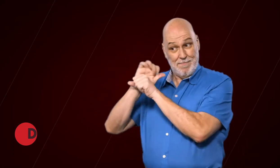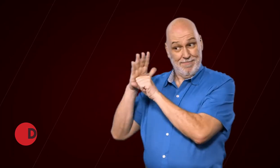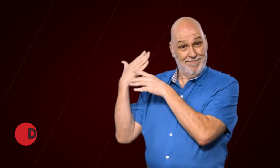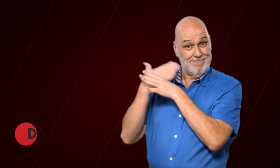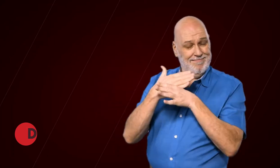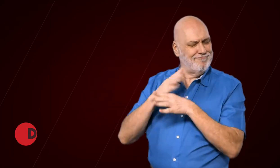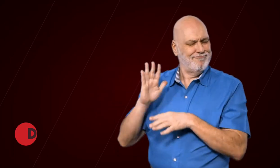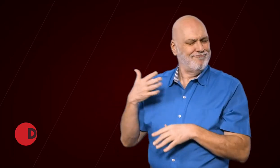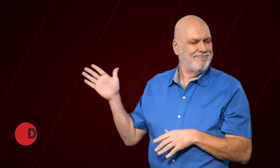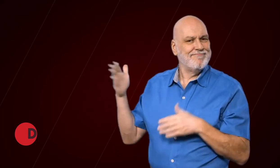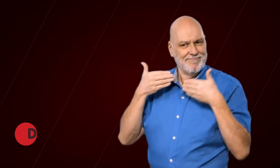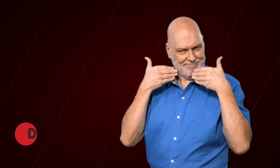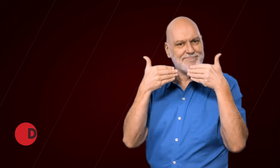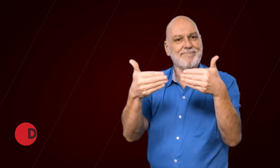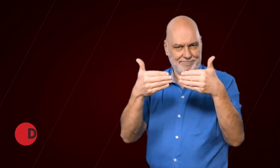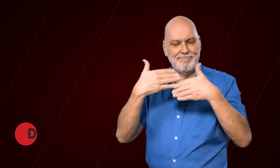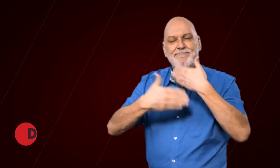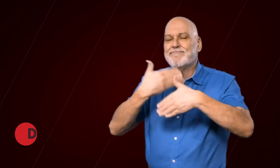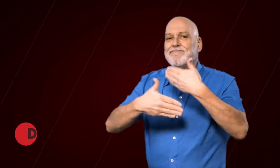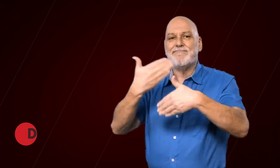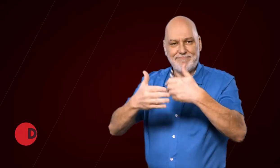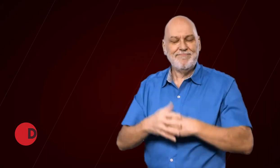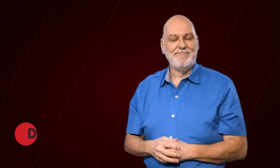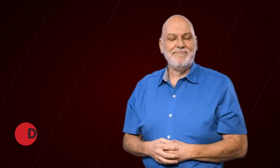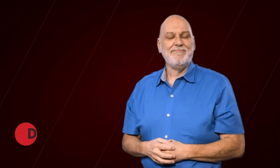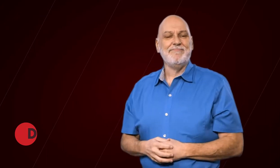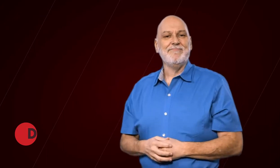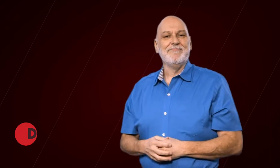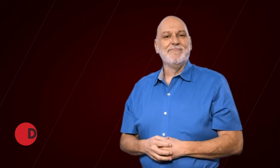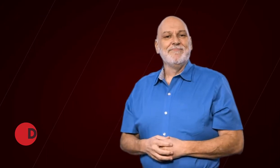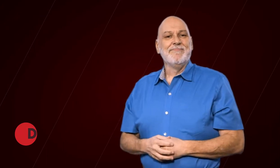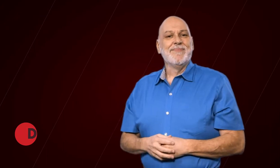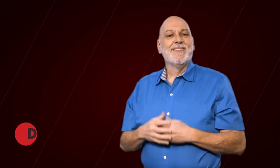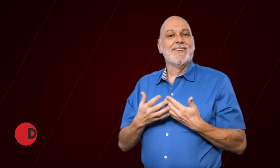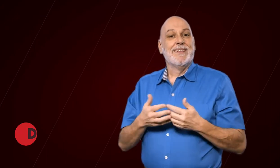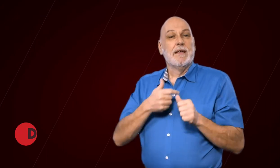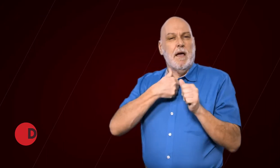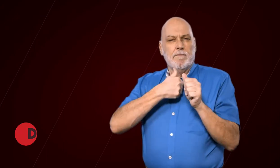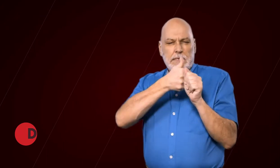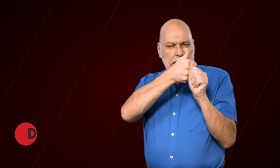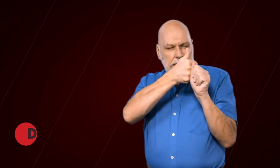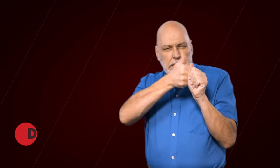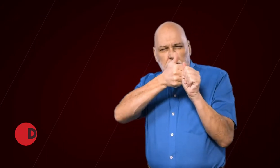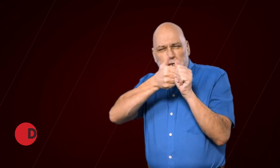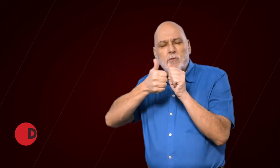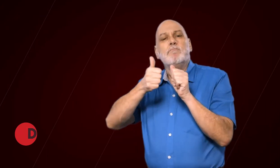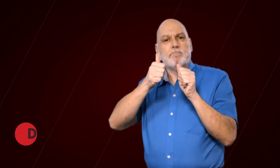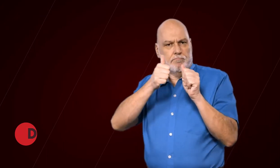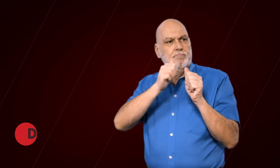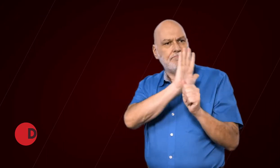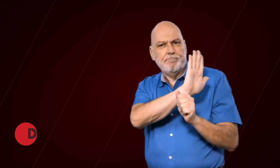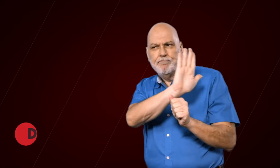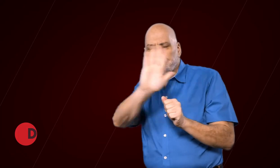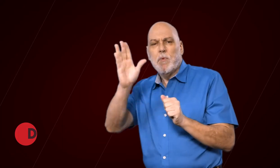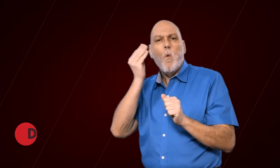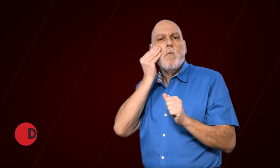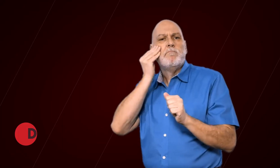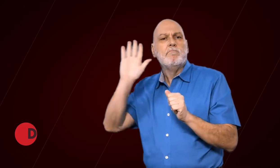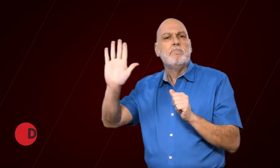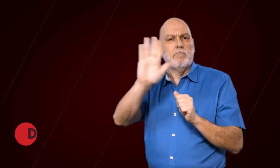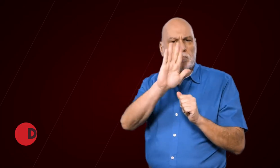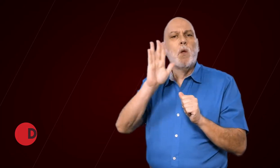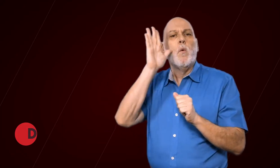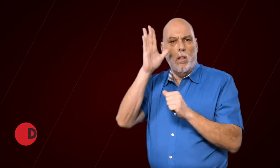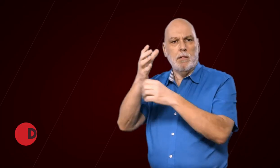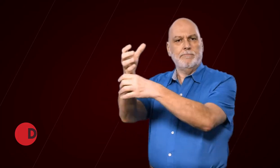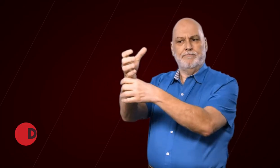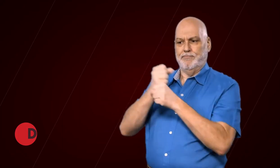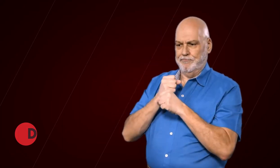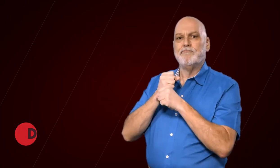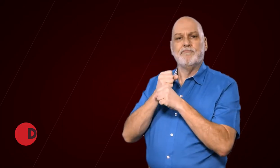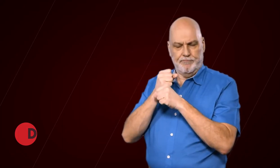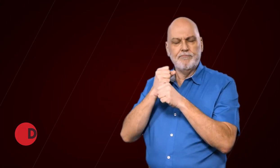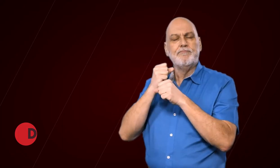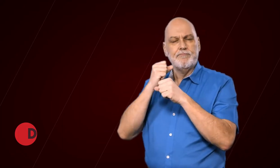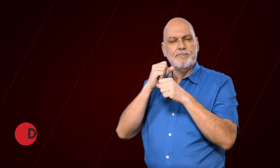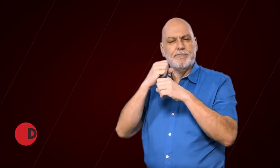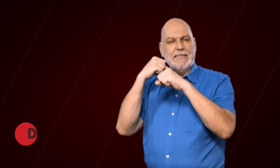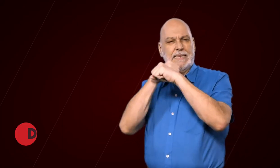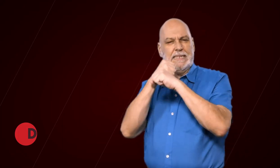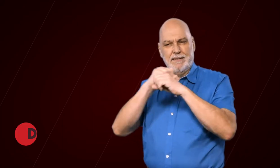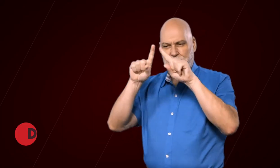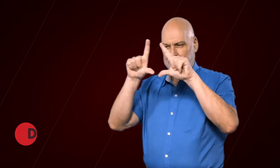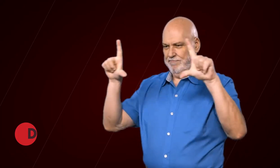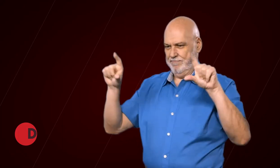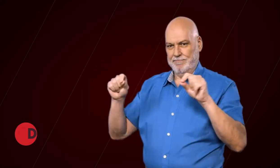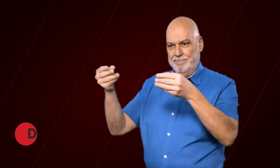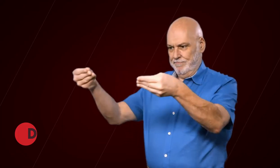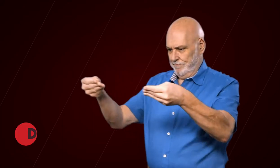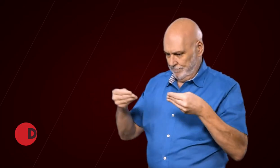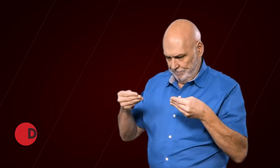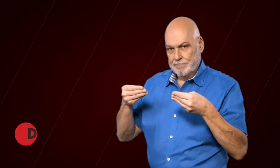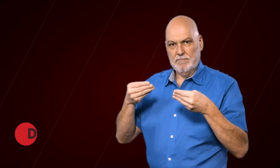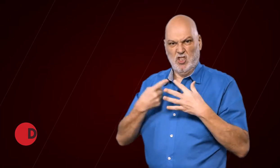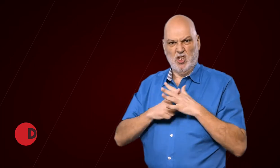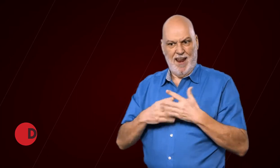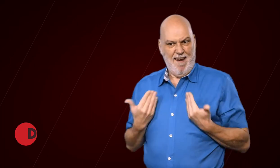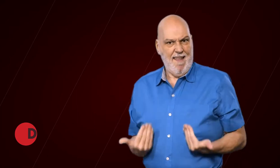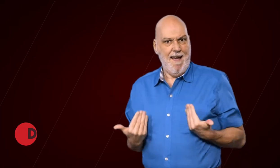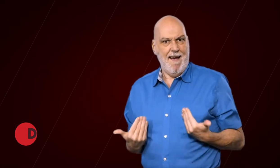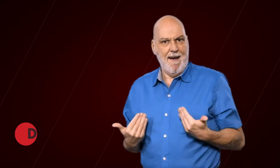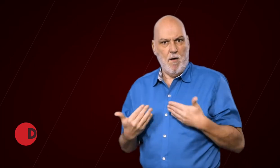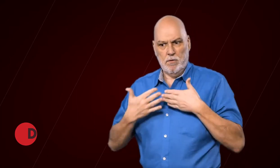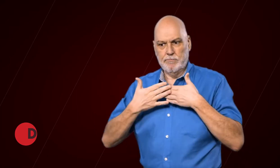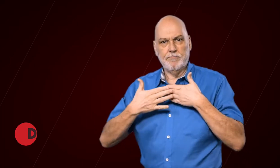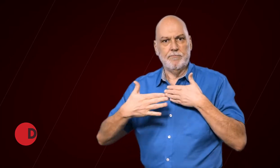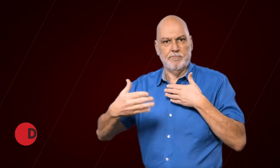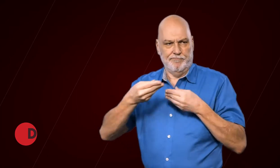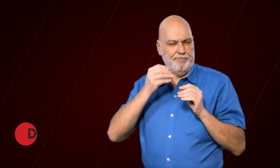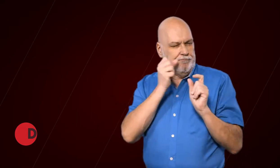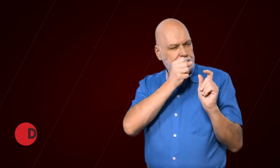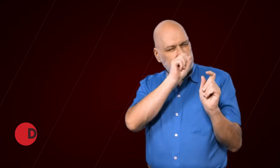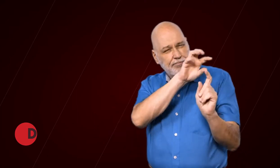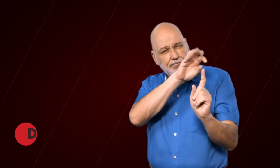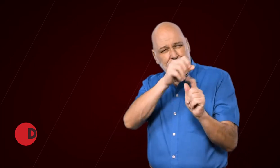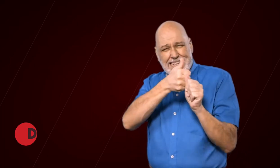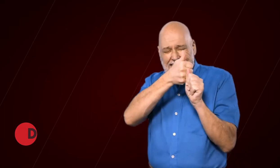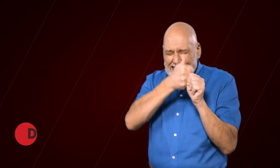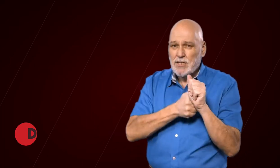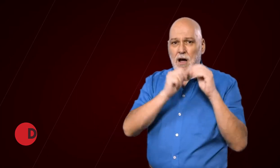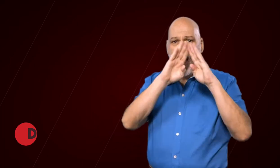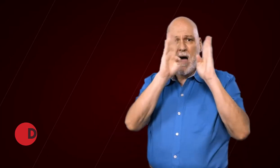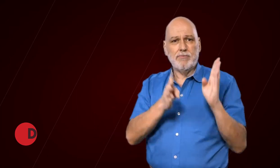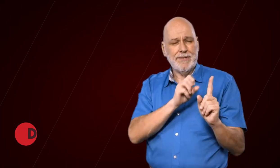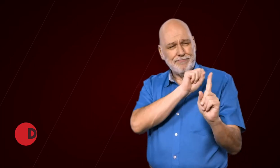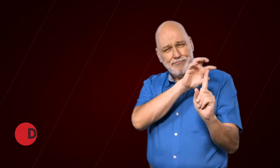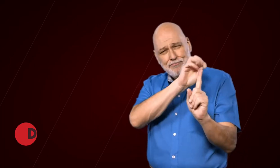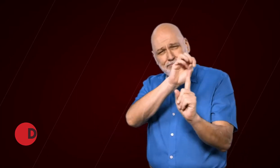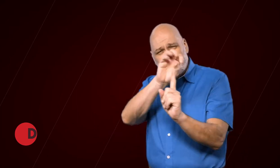Each household will get information on the census early May.